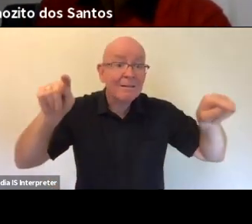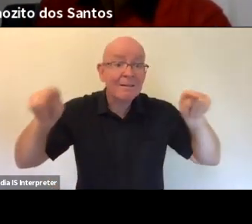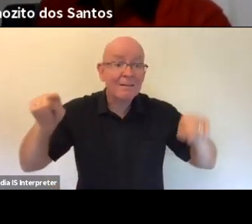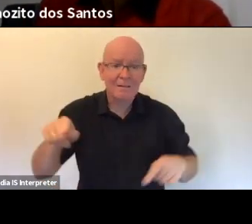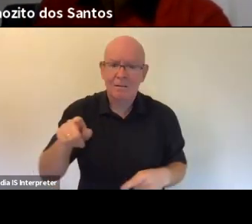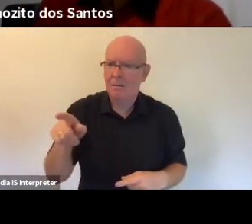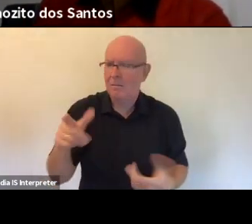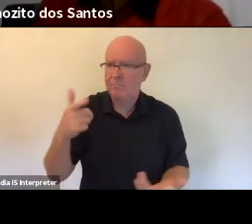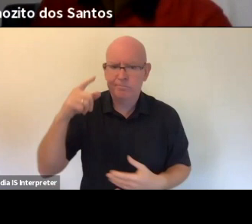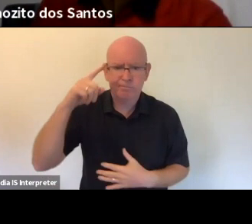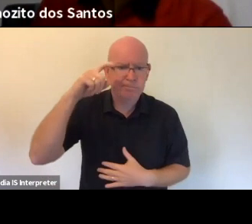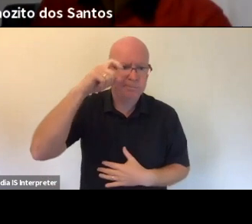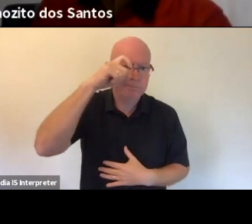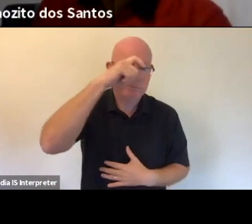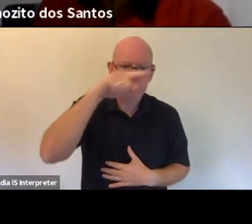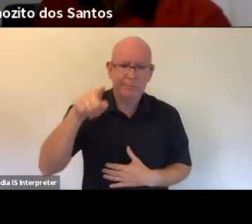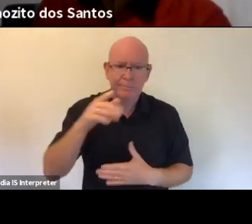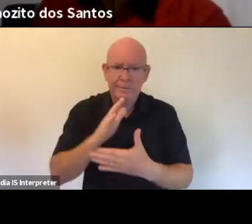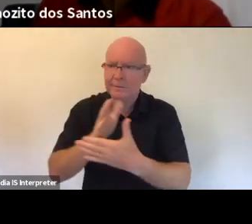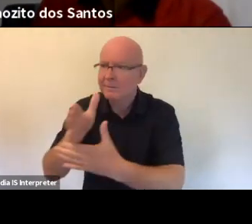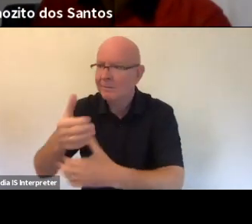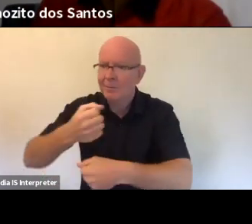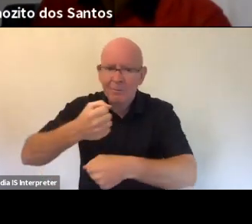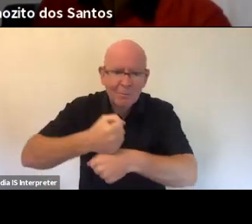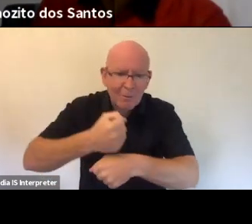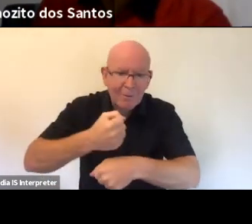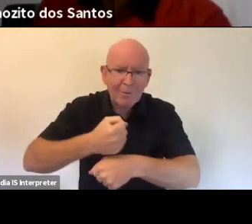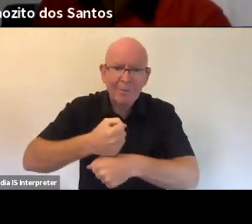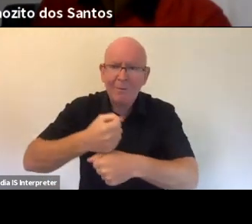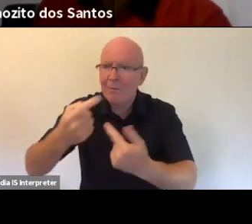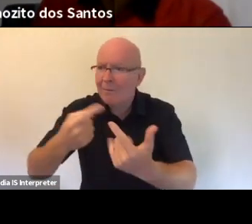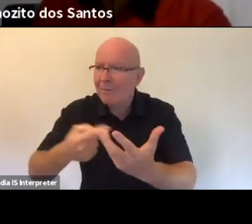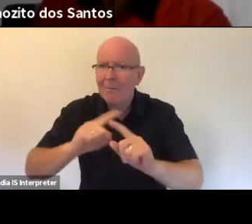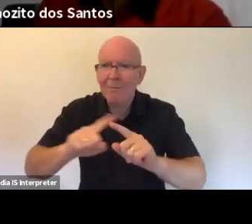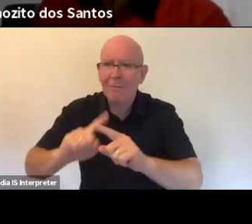They are more likely to be dependent on family support.